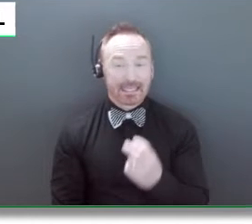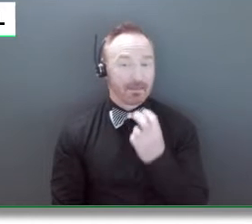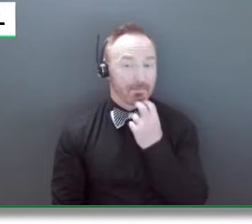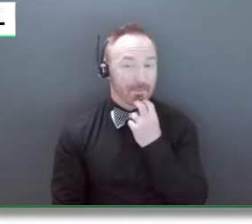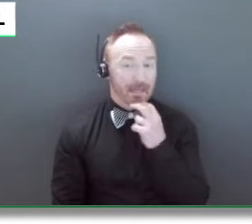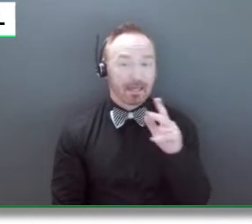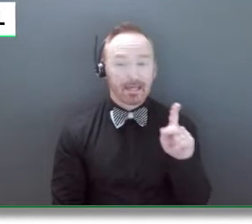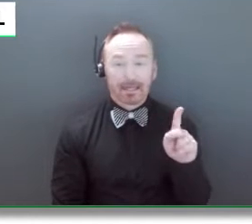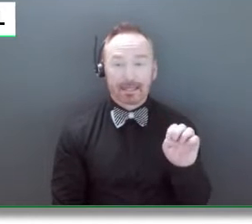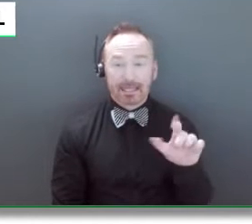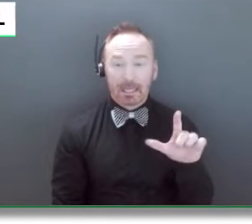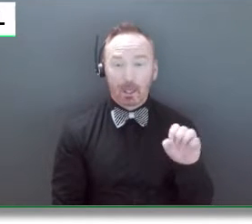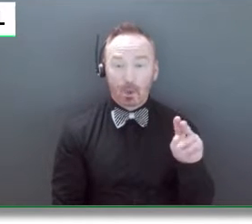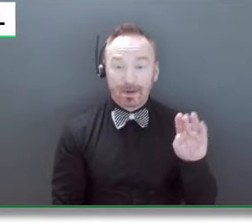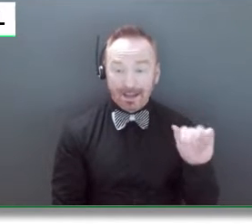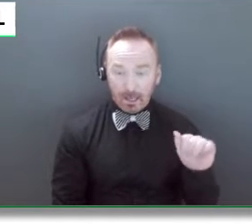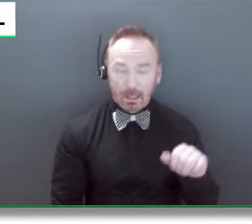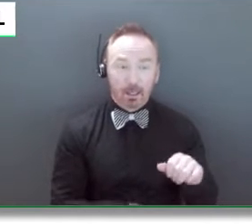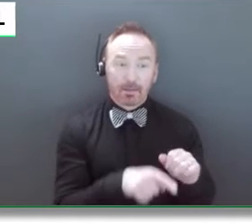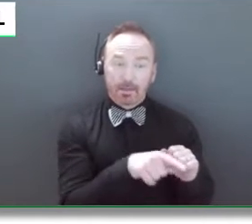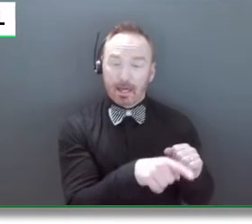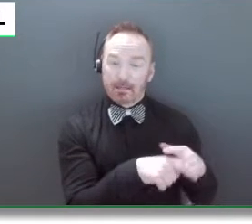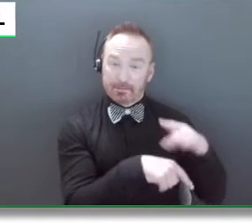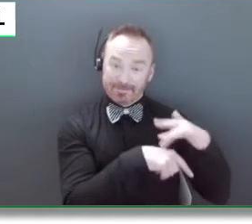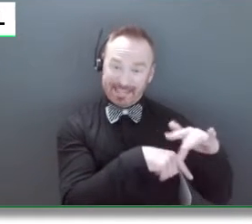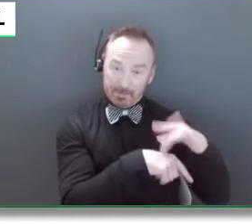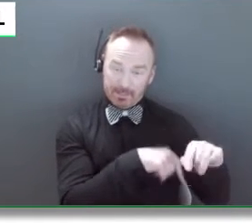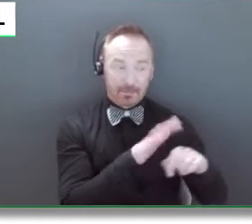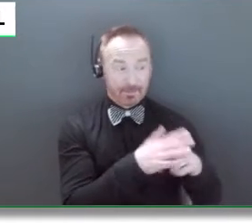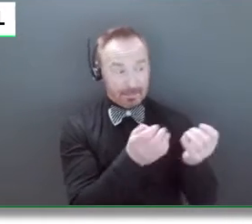with the availability of that equipment, the organizations